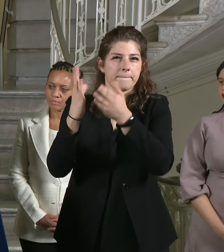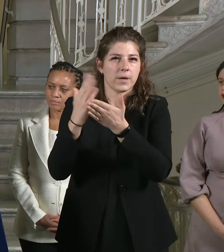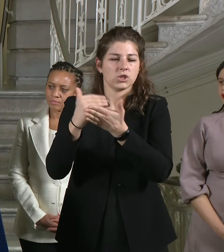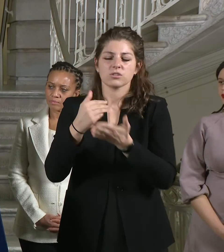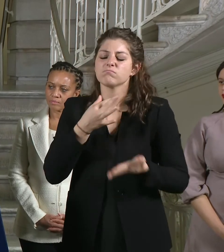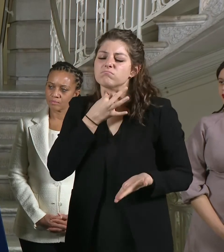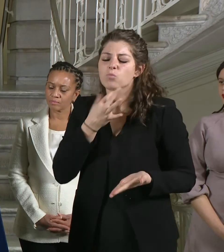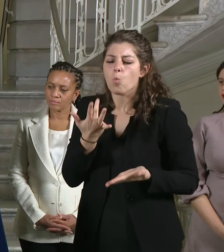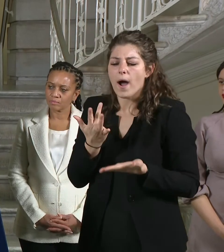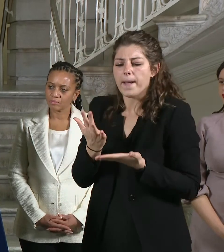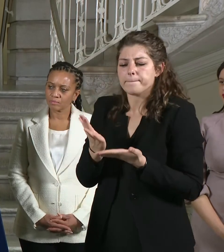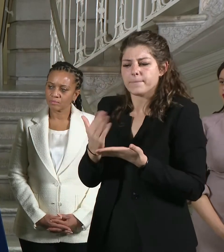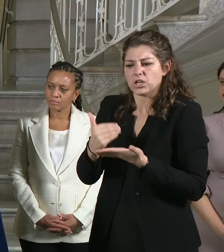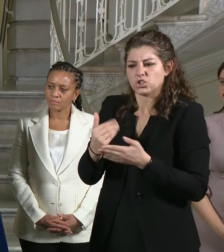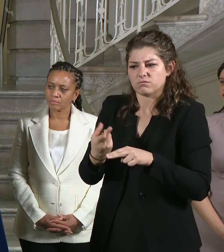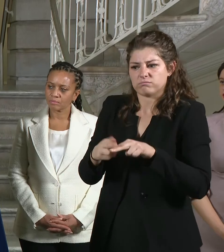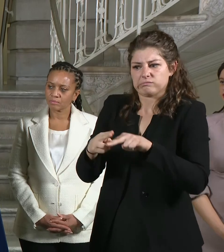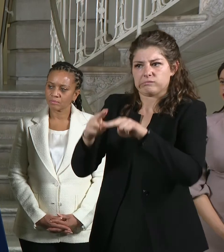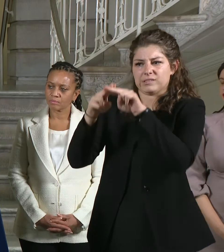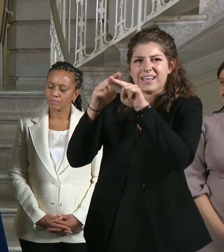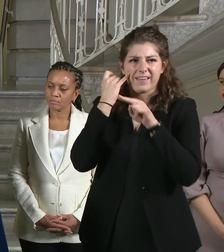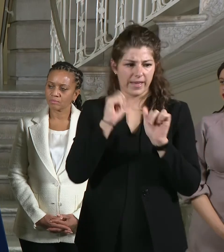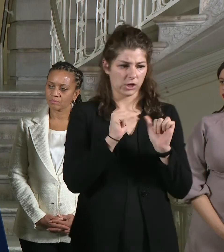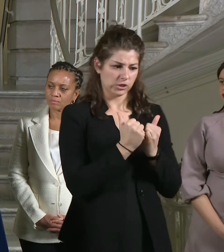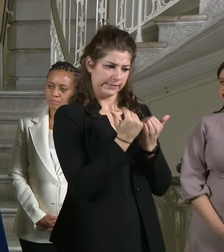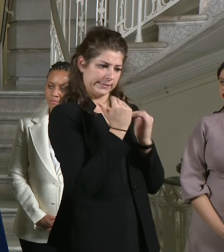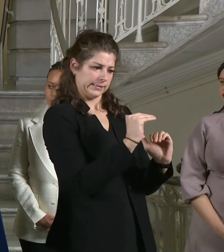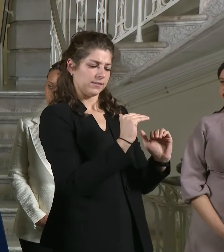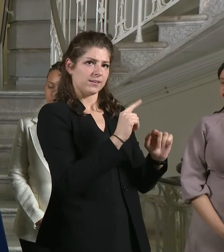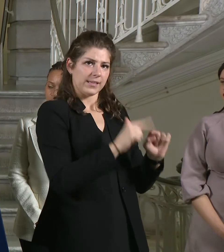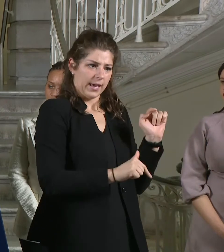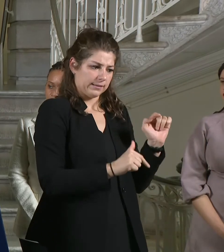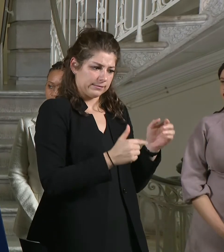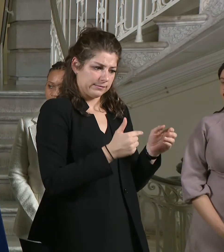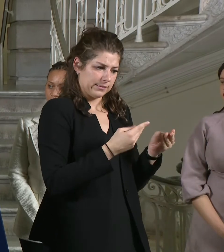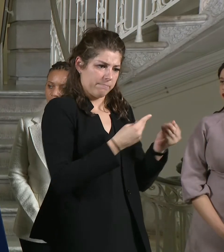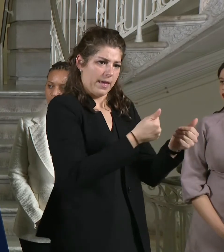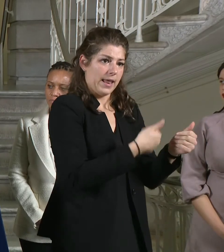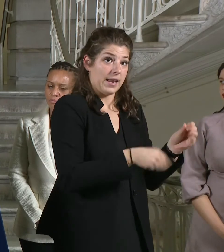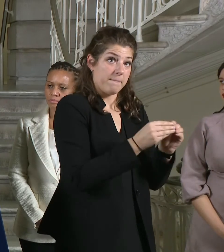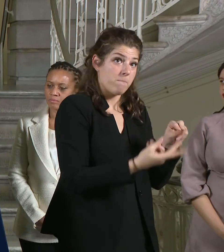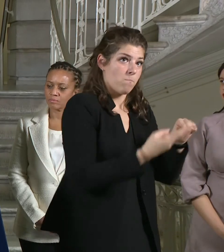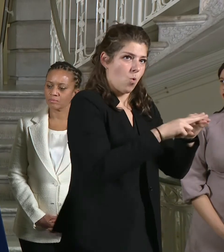. COULD YOU